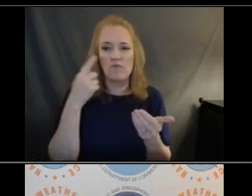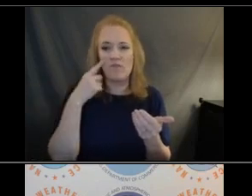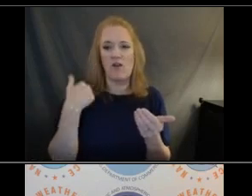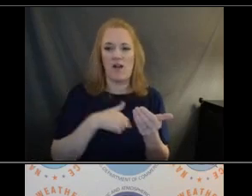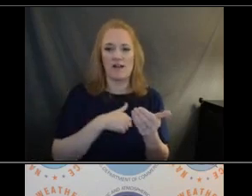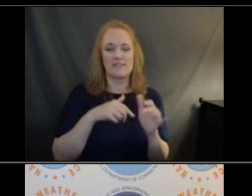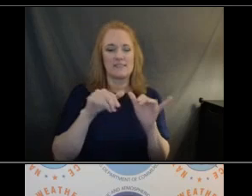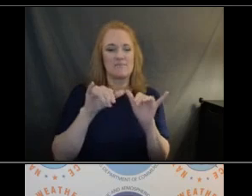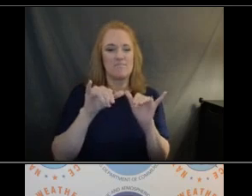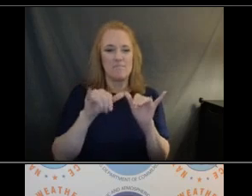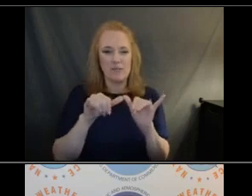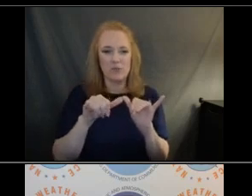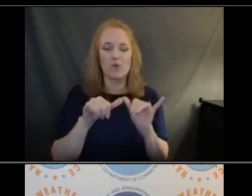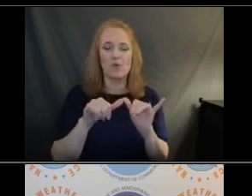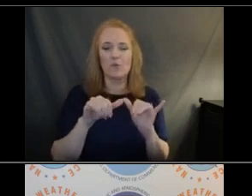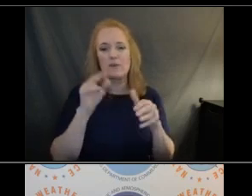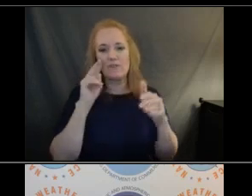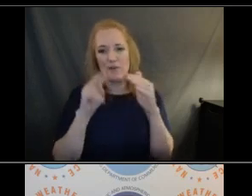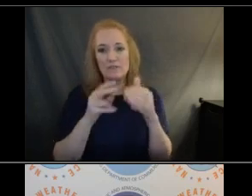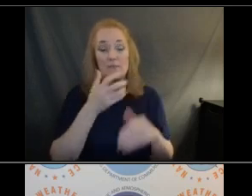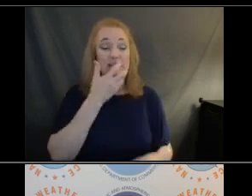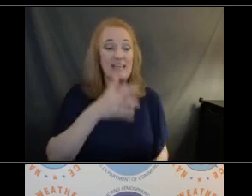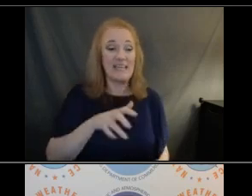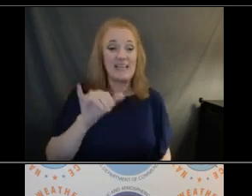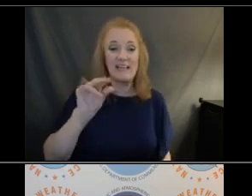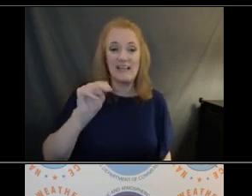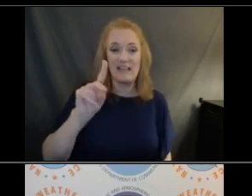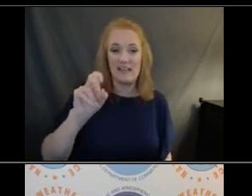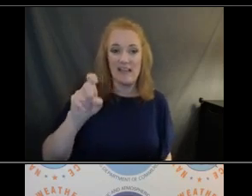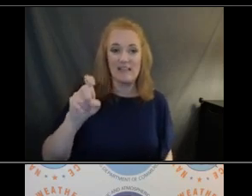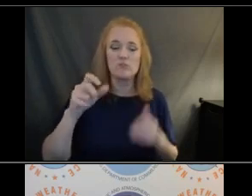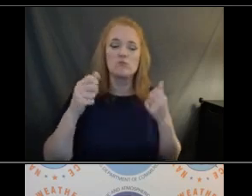forecast, of course when you're talking heat index, you're also trying to forecast moisture